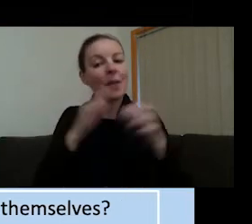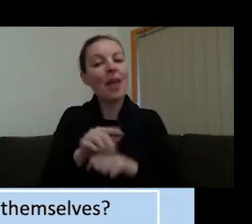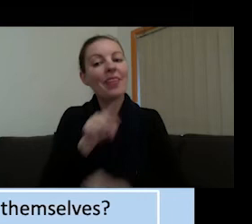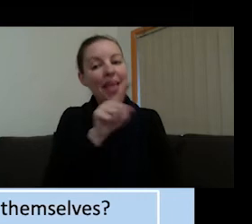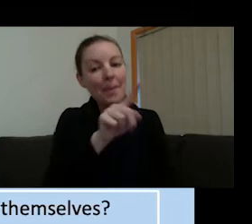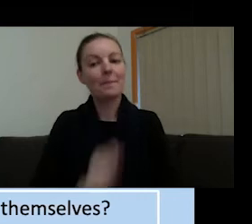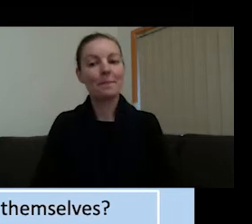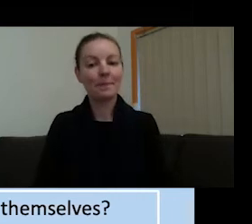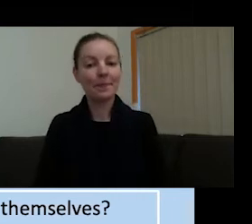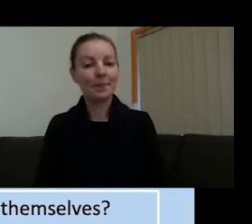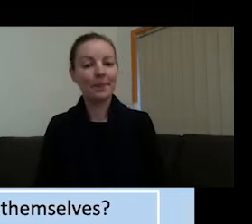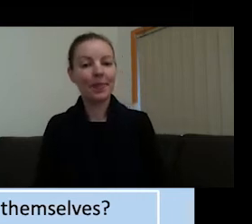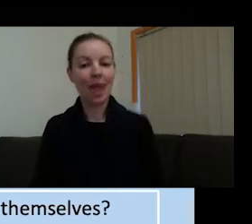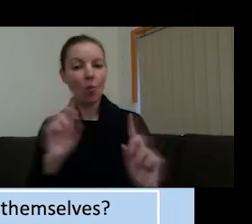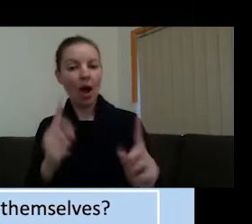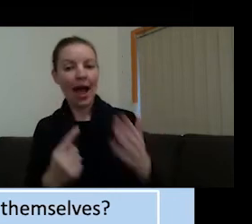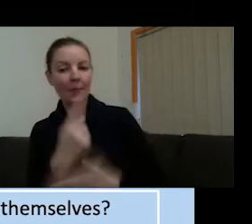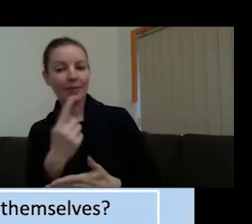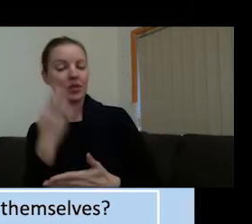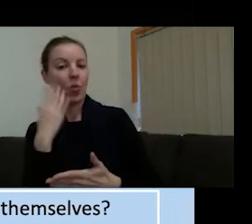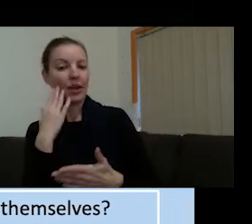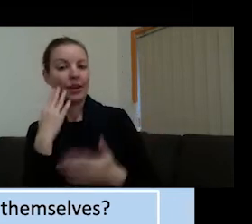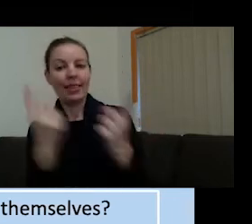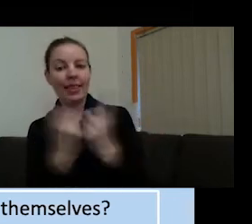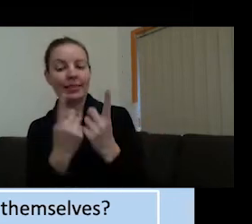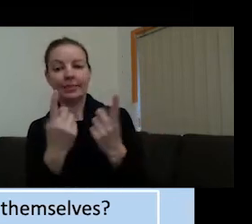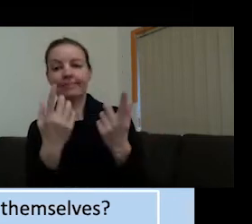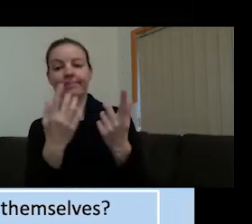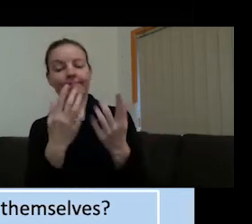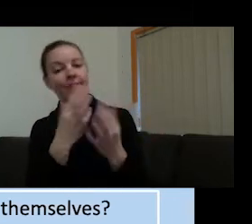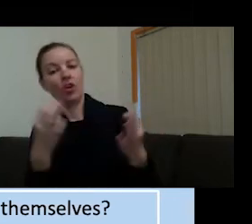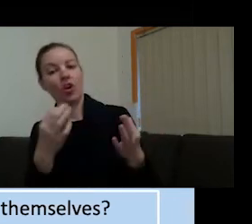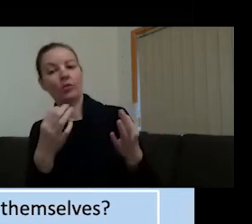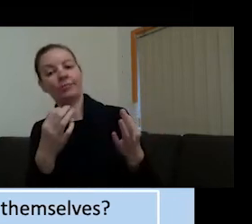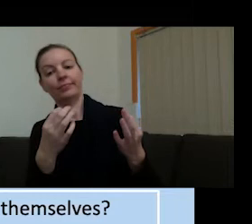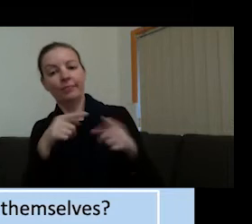their way? What kind of things get said about these people? And the